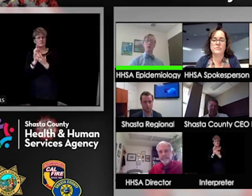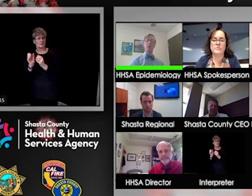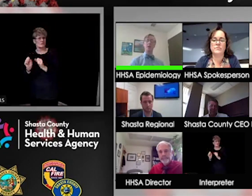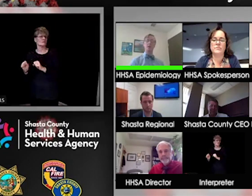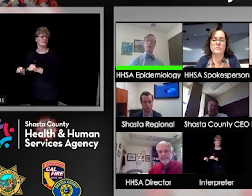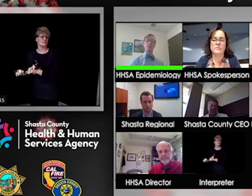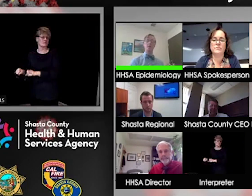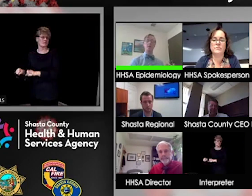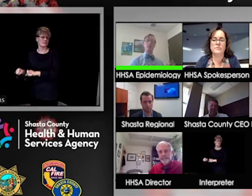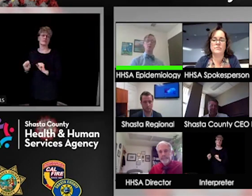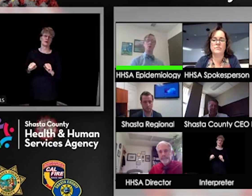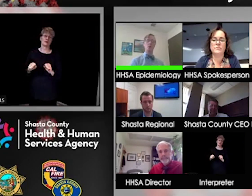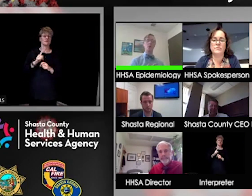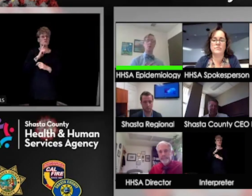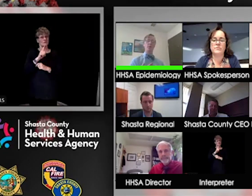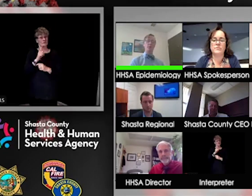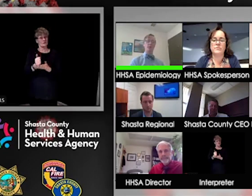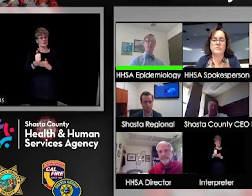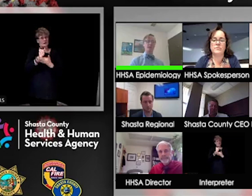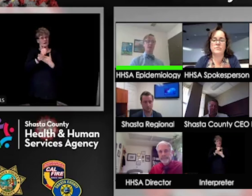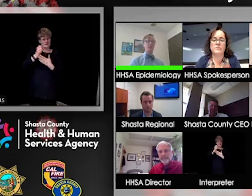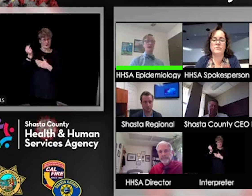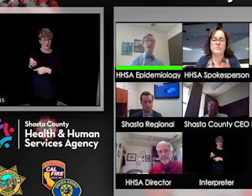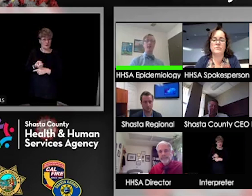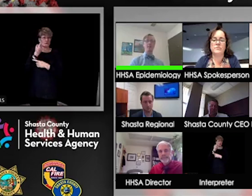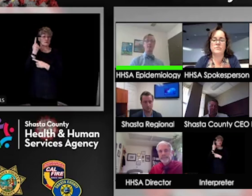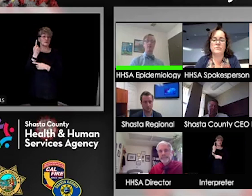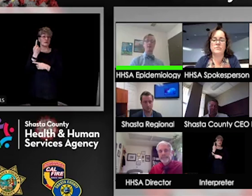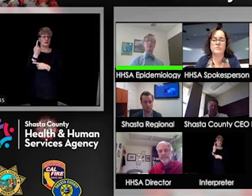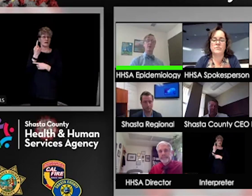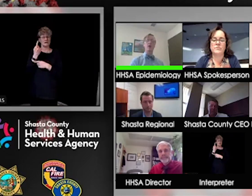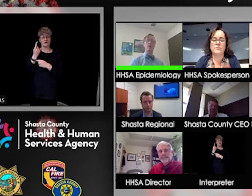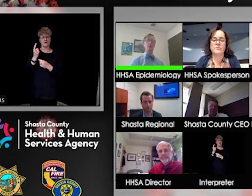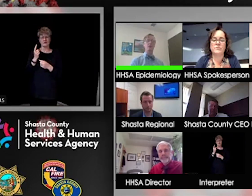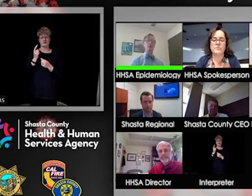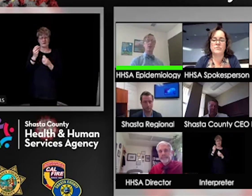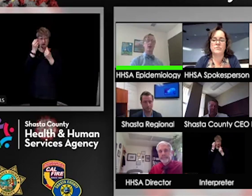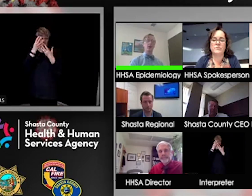understanding of what we do know with the testing that we have to the best of our knowledge.